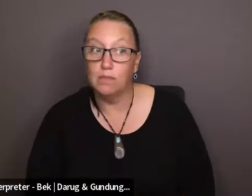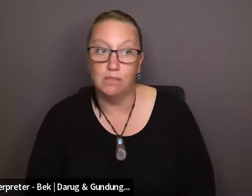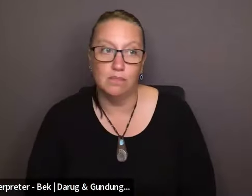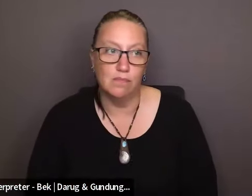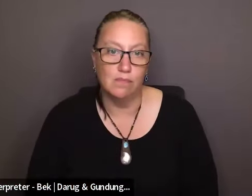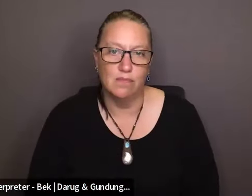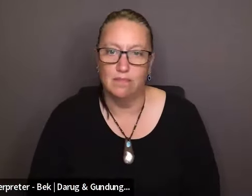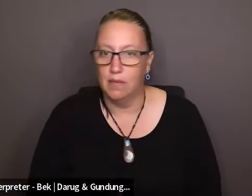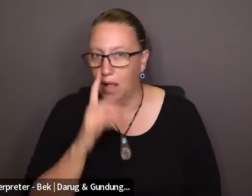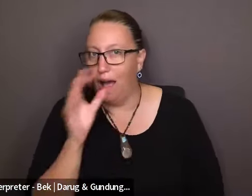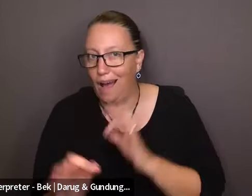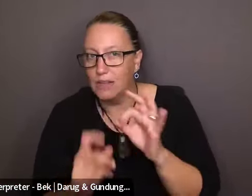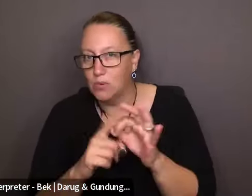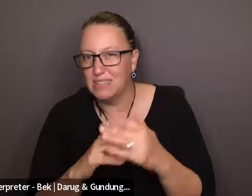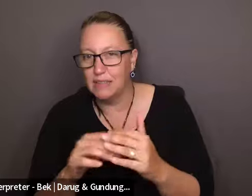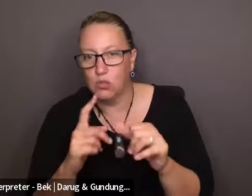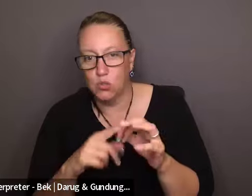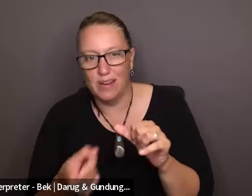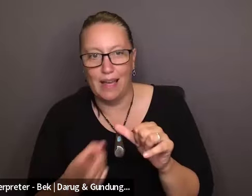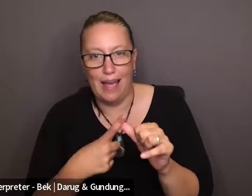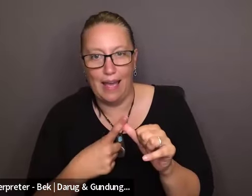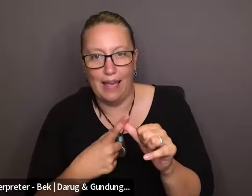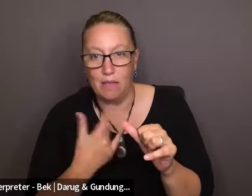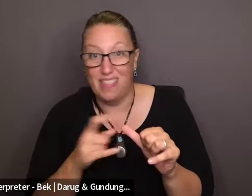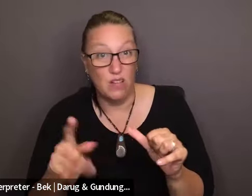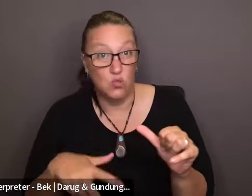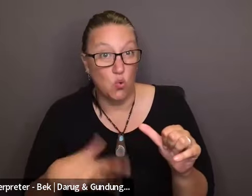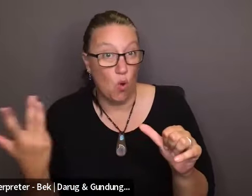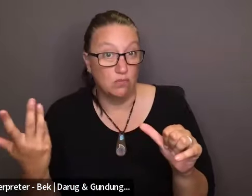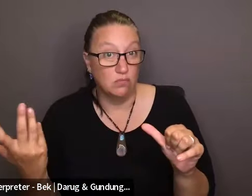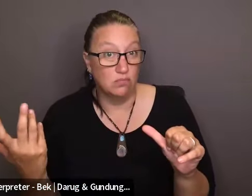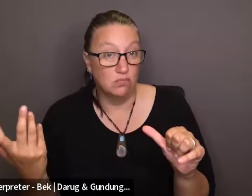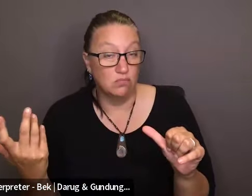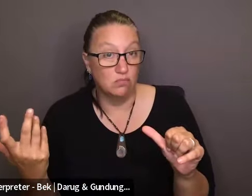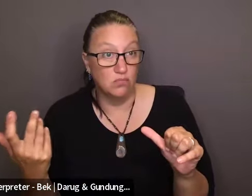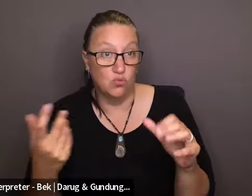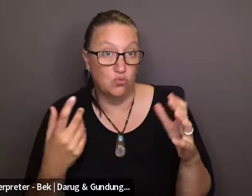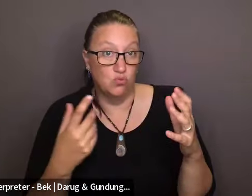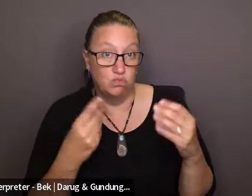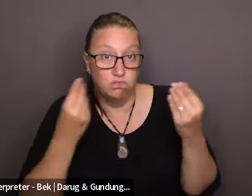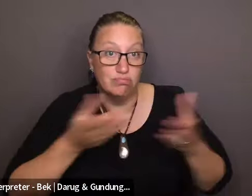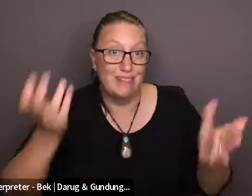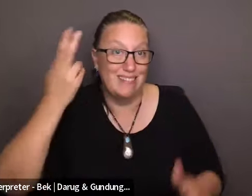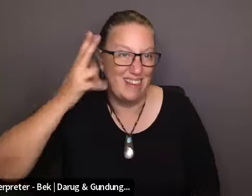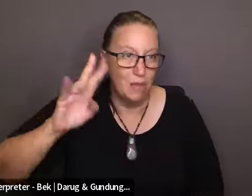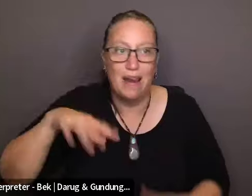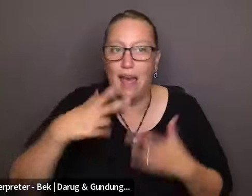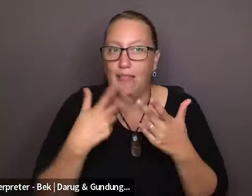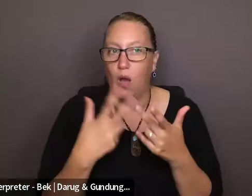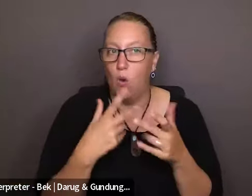if there's in kind provided. I might now just pause. We've got 10 minutes left - to check with the team. I know there